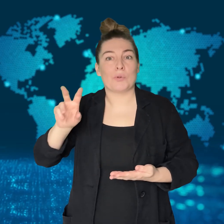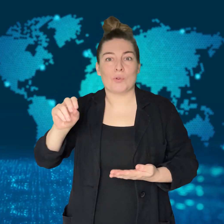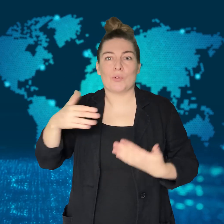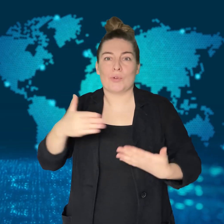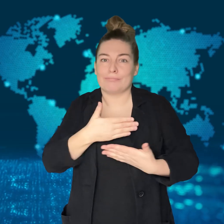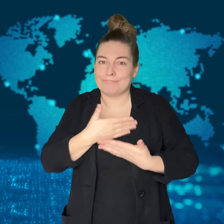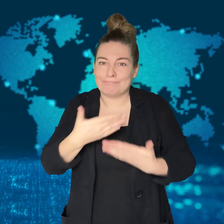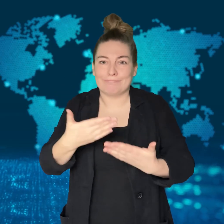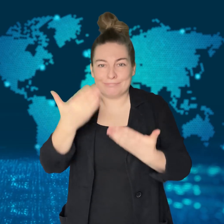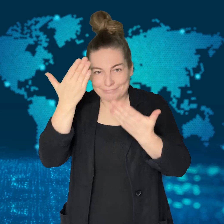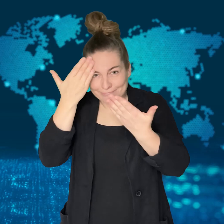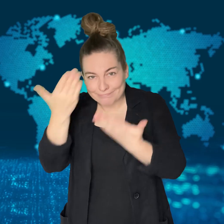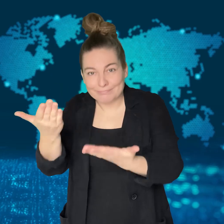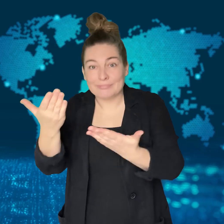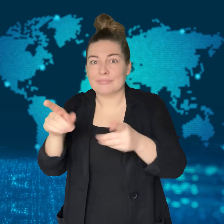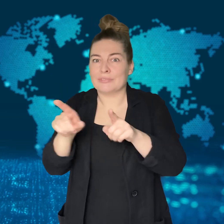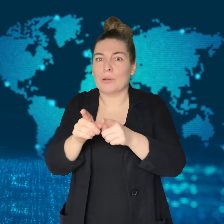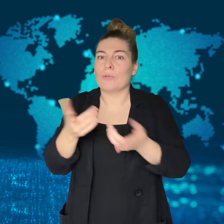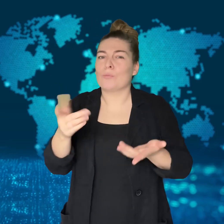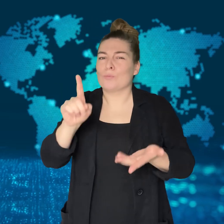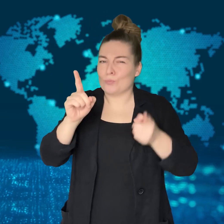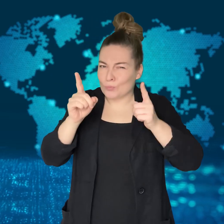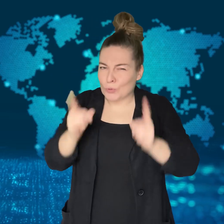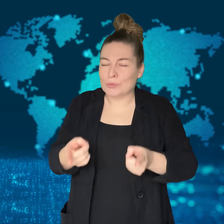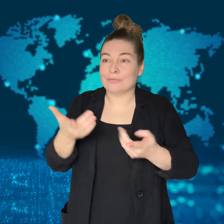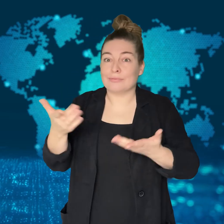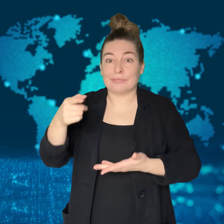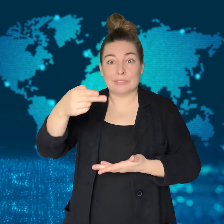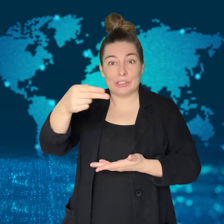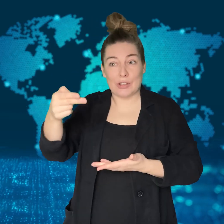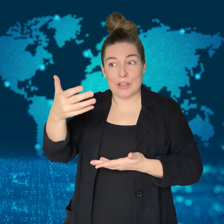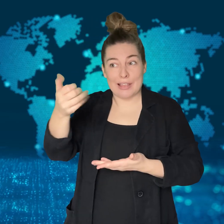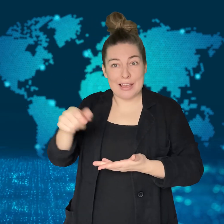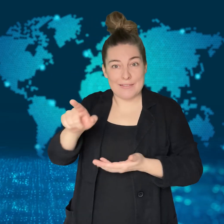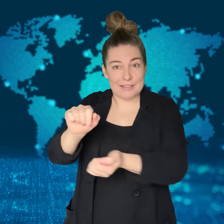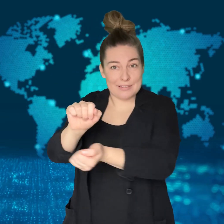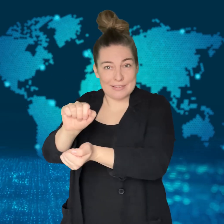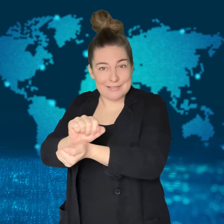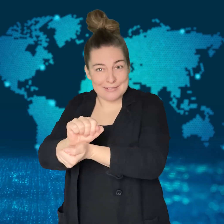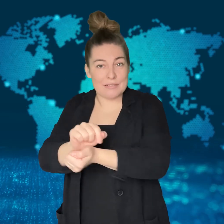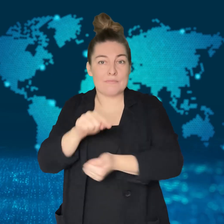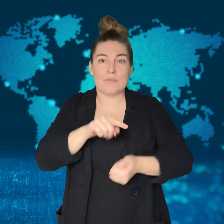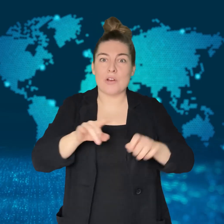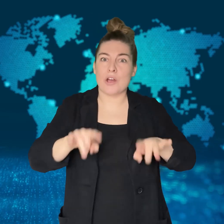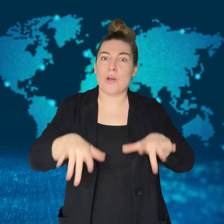the release as "an act of compassion by President Prabowo" since